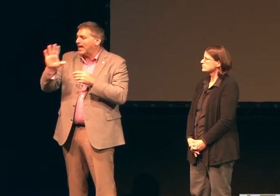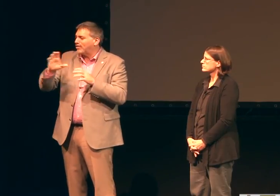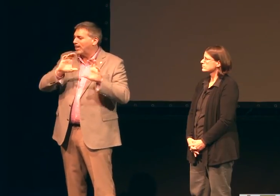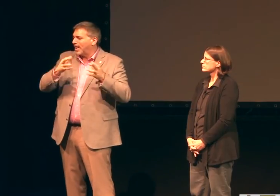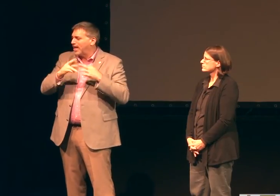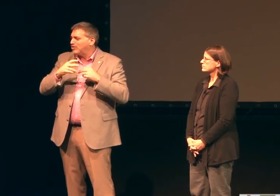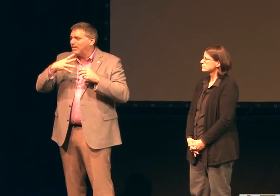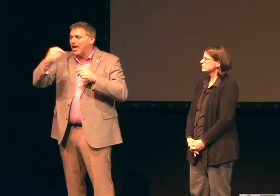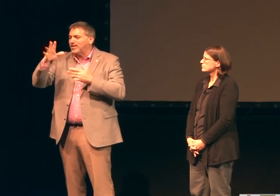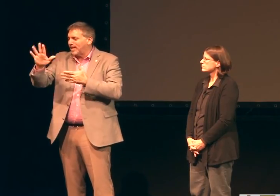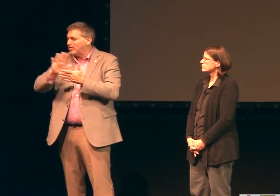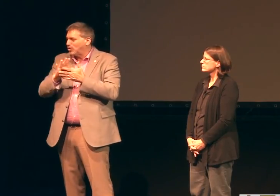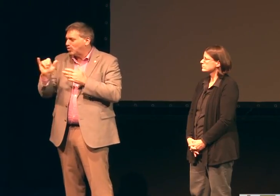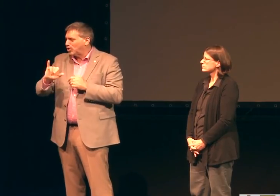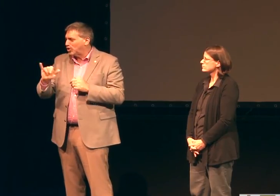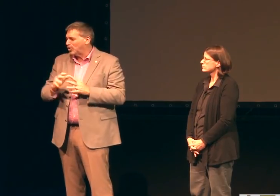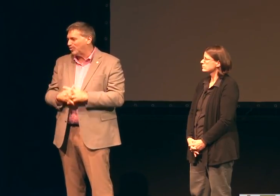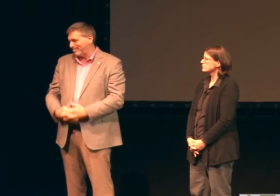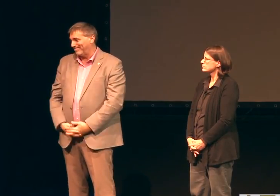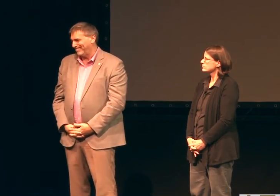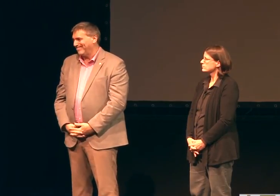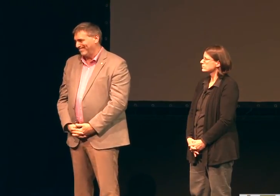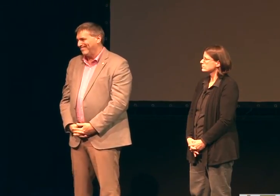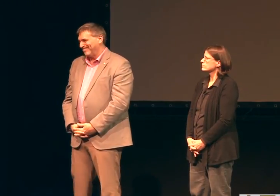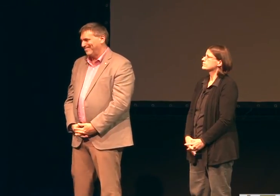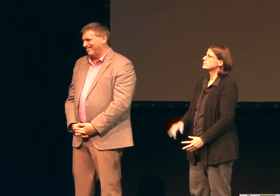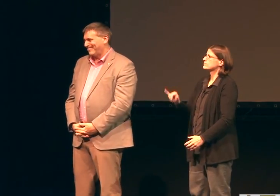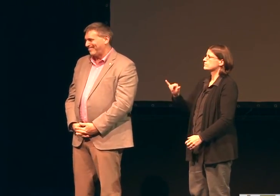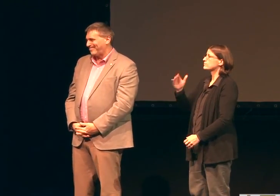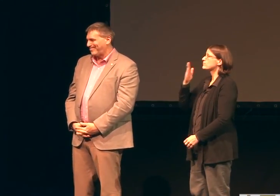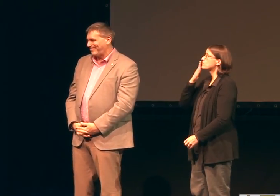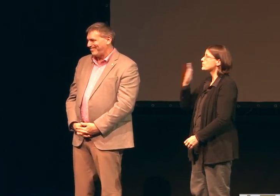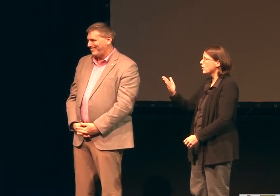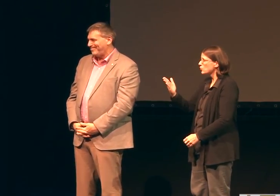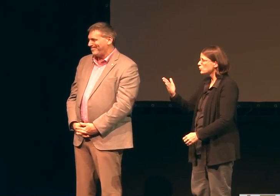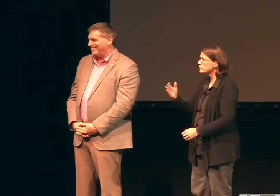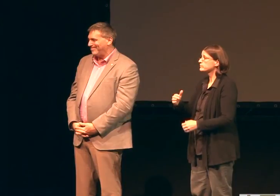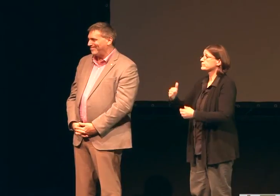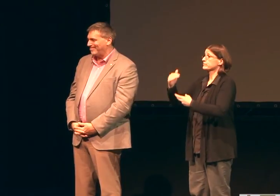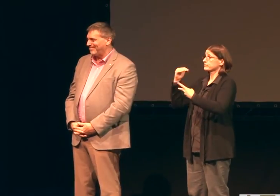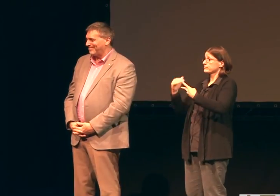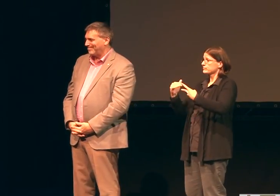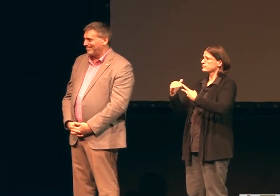but from outside the classroom, outside of other schools and schools in your area.